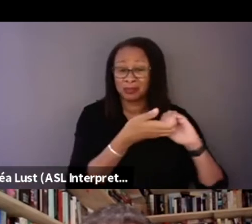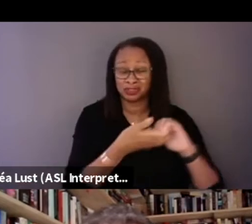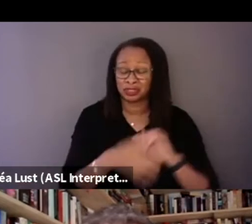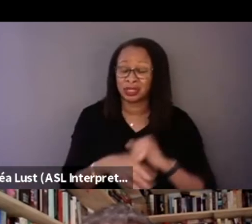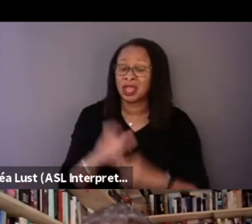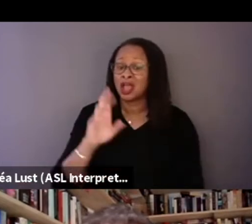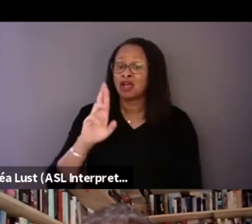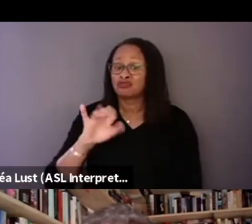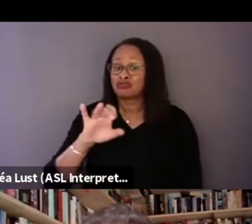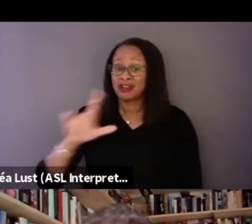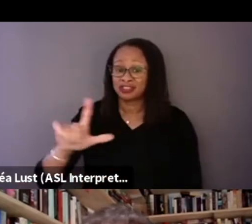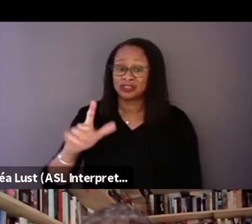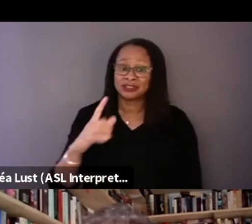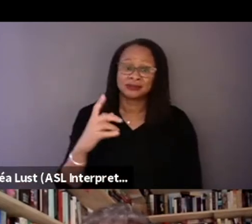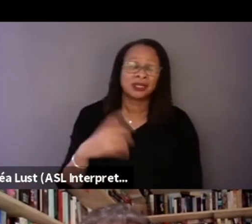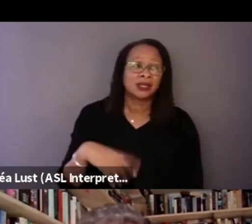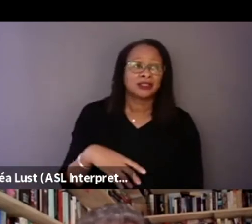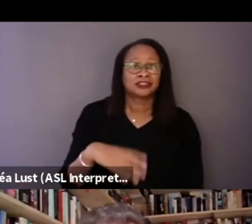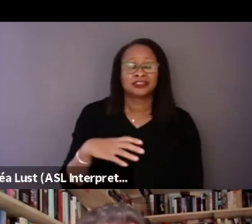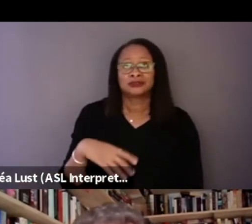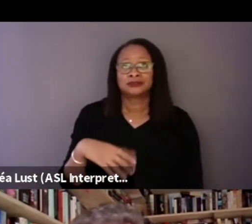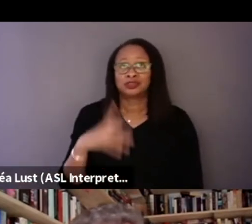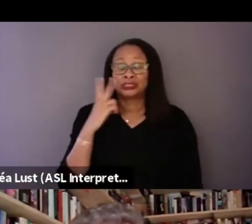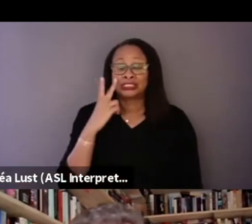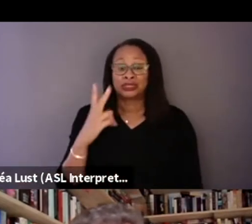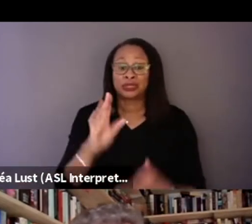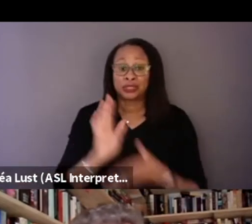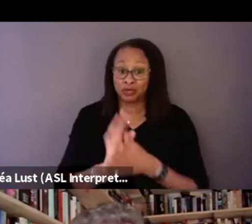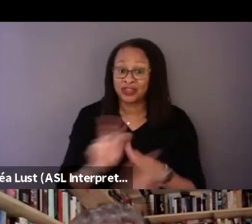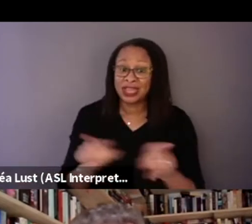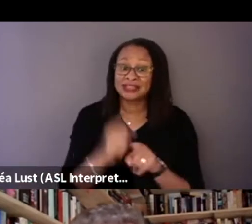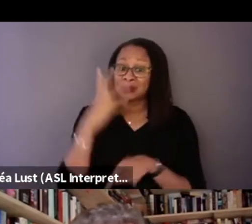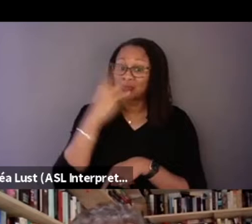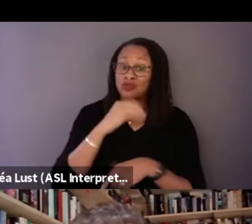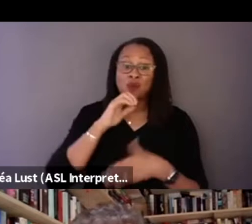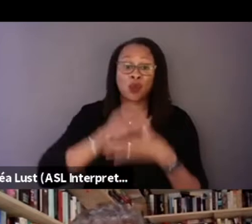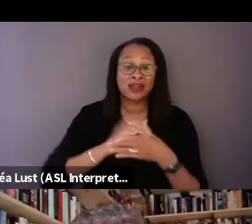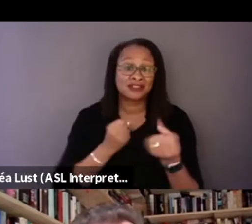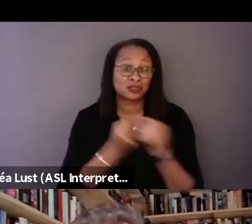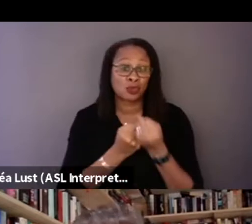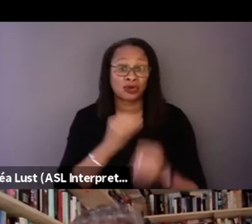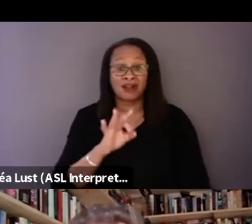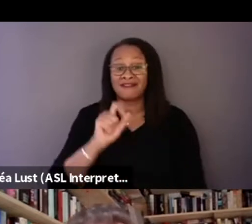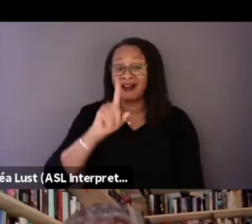as a dutiful wife and mother and supporter of Ady, but she also believed in the mission of the Be a Hero Movement.